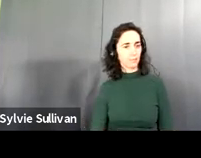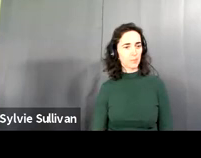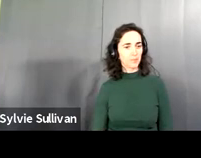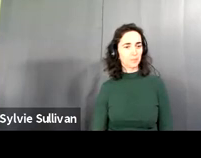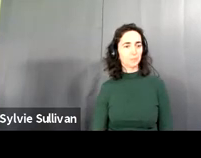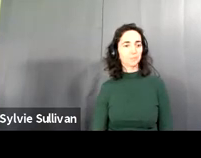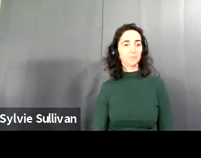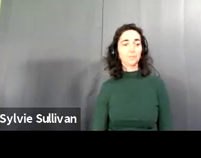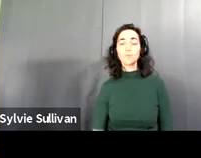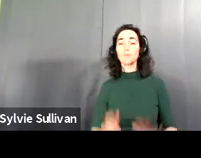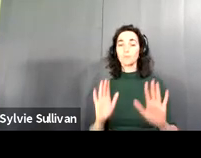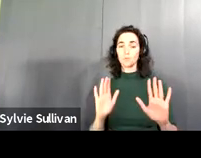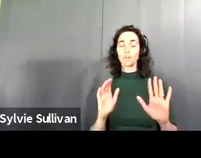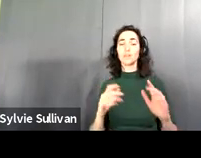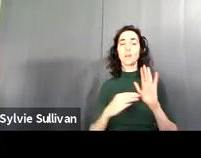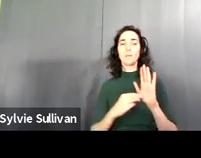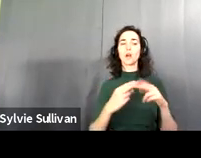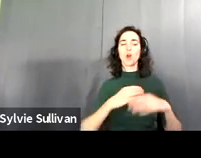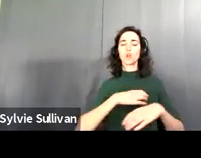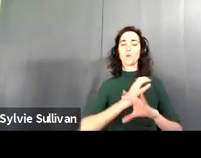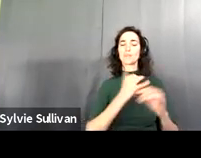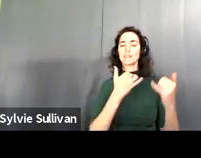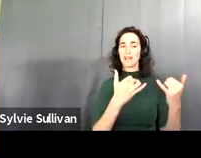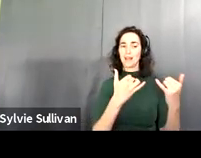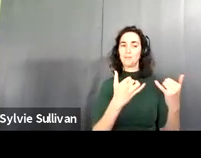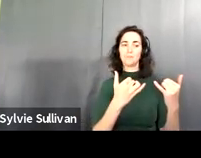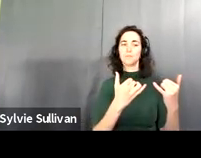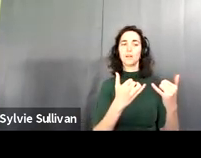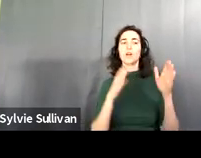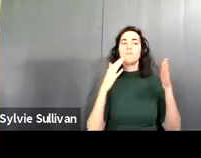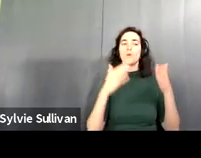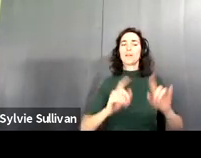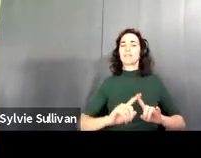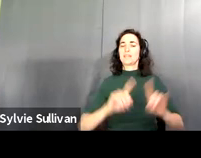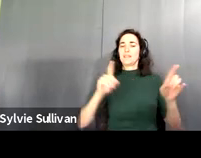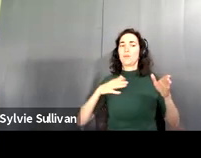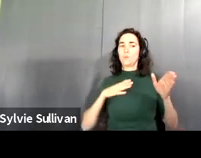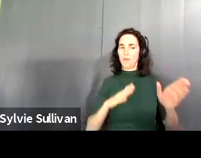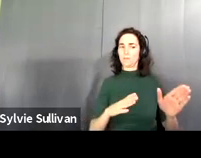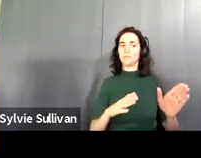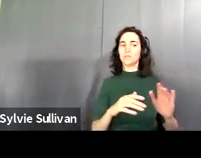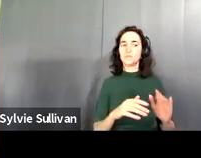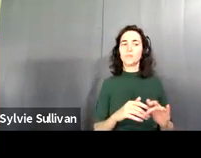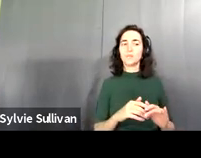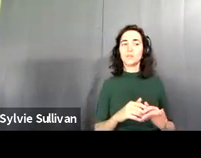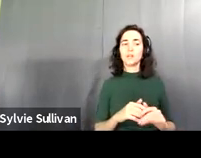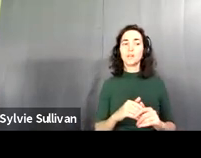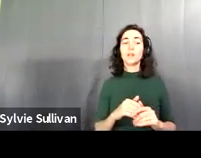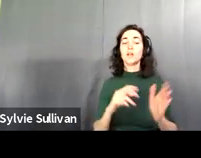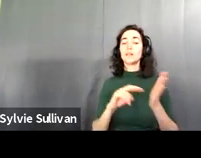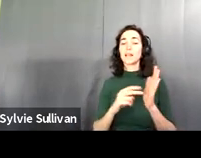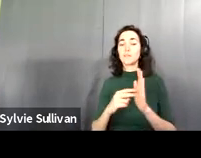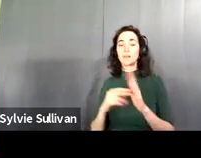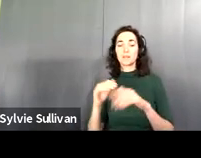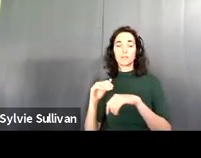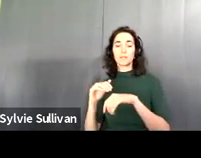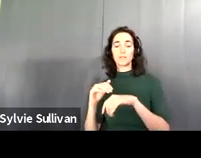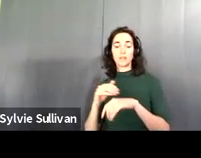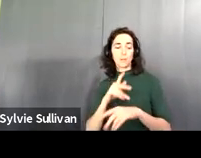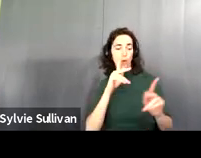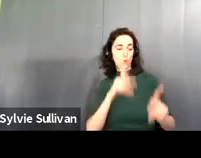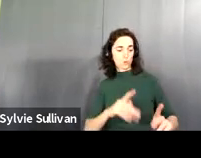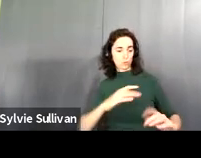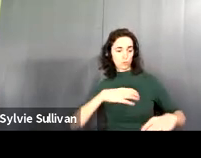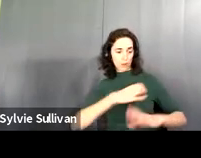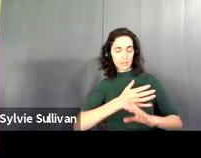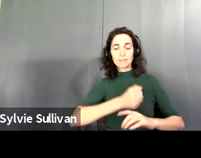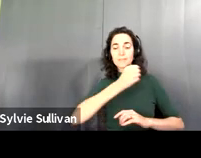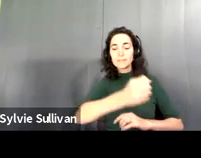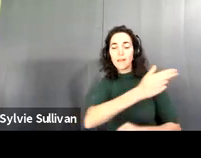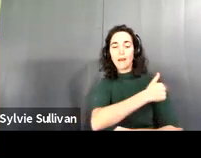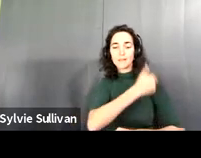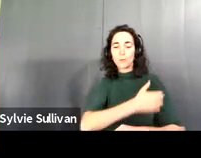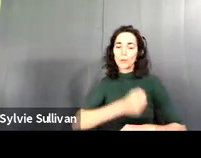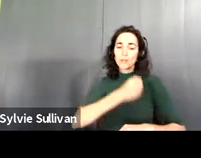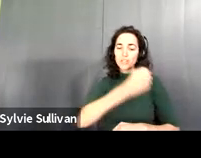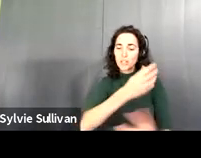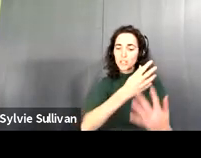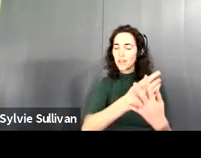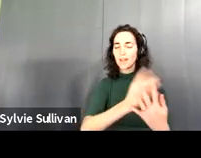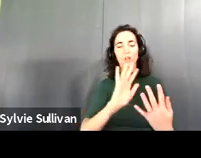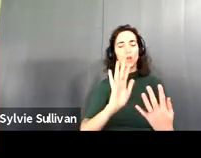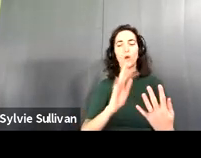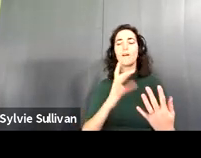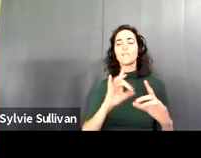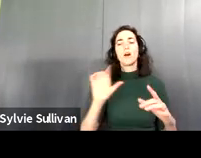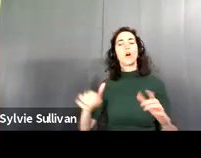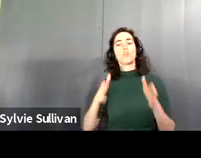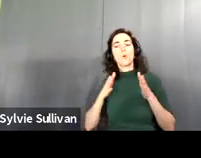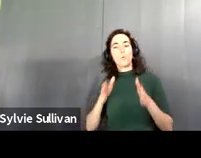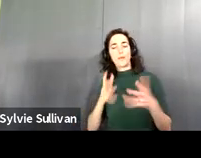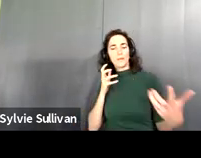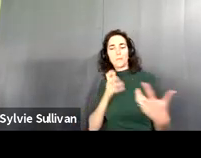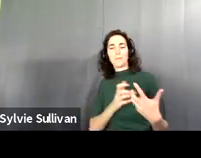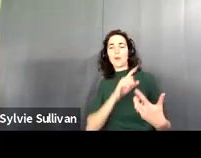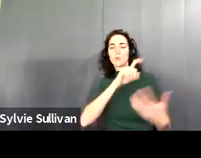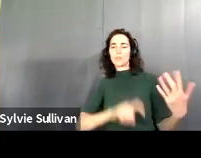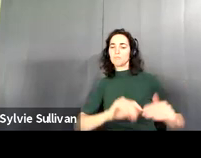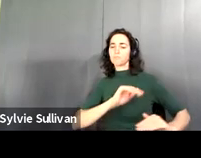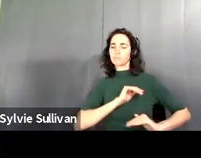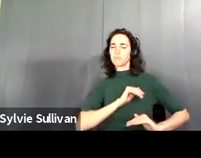So the crisis now model, really focuses on a different route that we can go so instead of sending individuals to hospitals or jail, we really want to focus on a pathway that is beneficial for the individual in crisis.